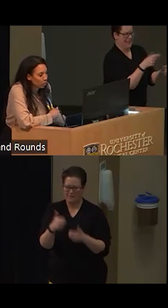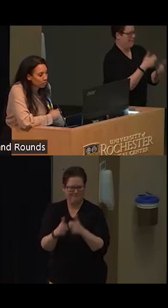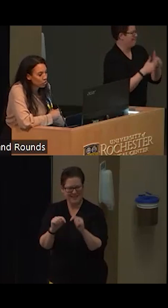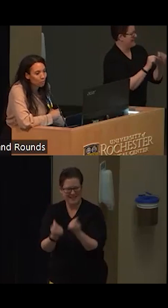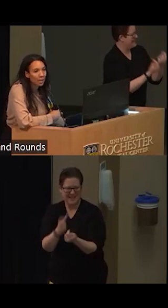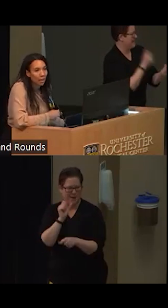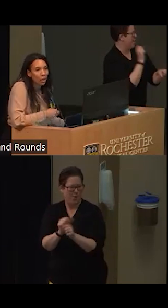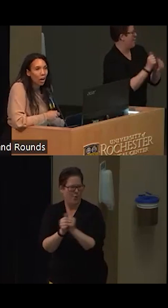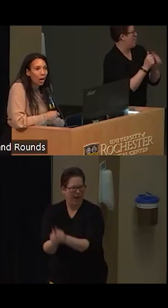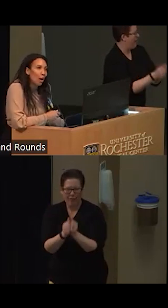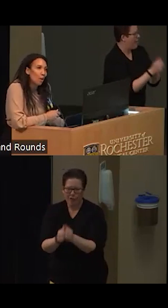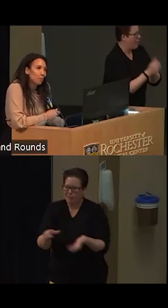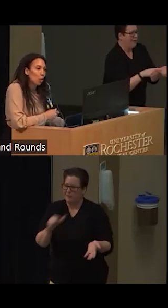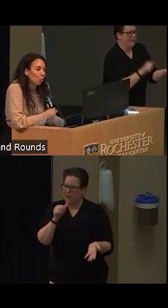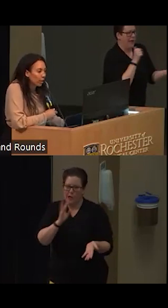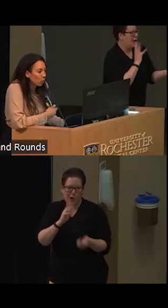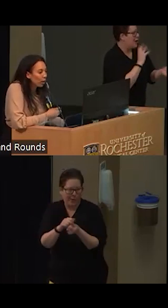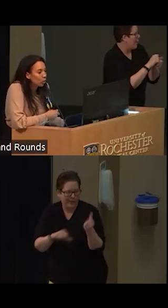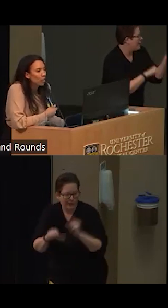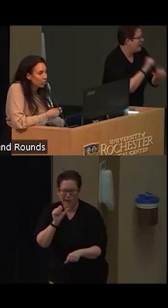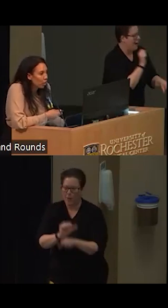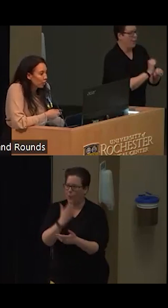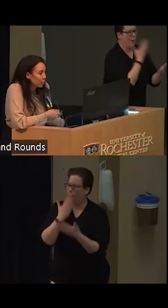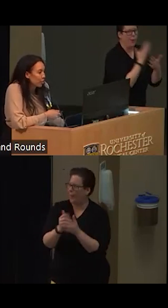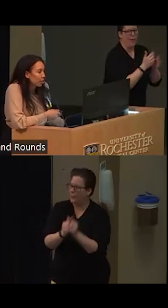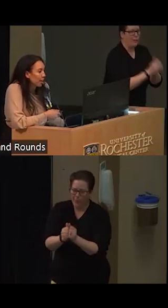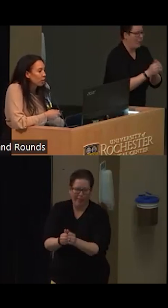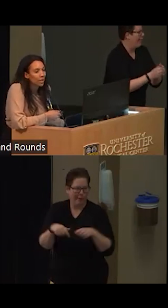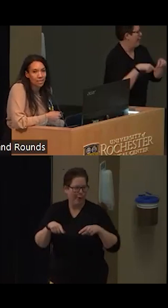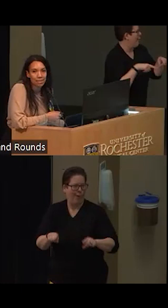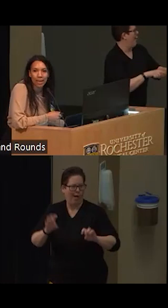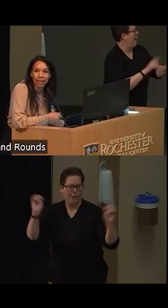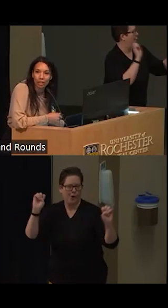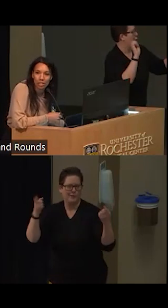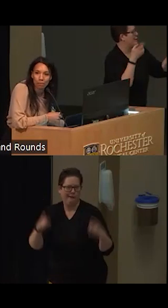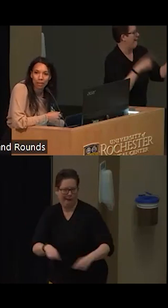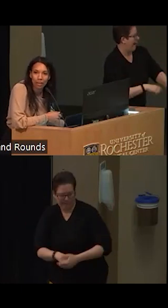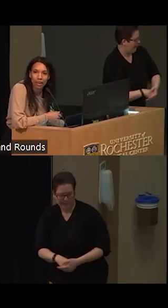just weren't speaking um or working well with each other during crisis and interdisciplinary